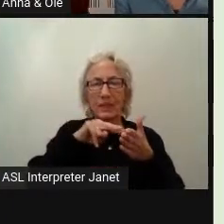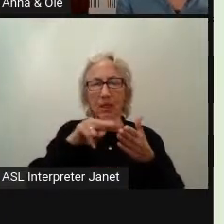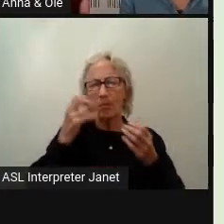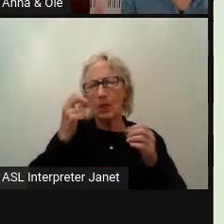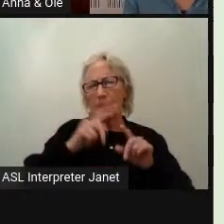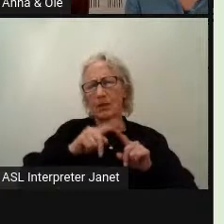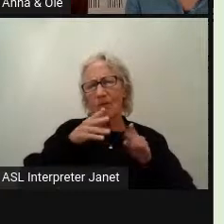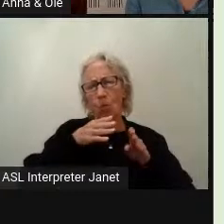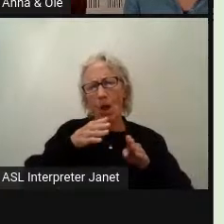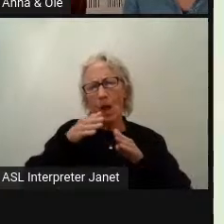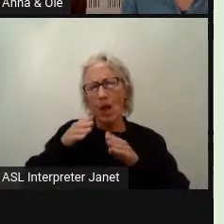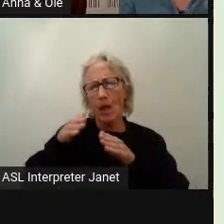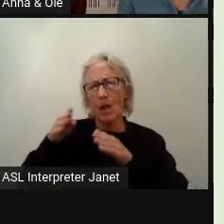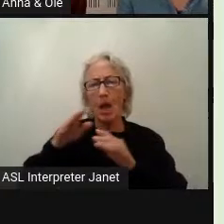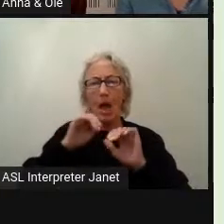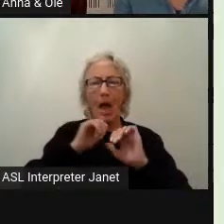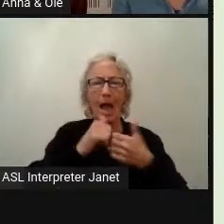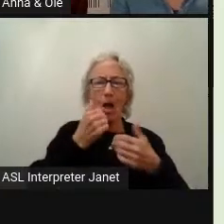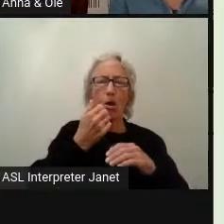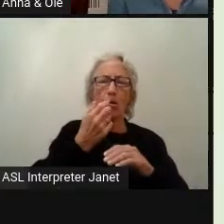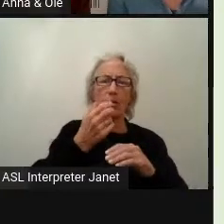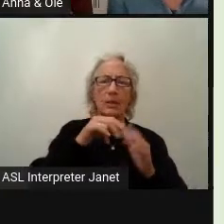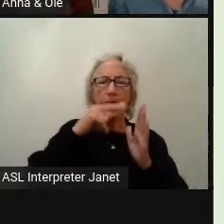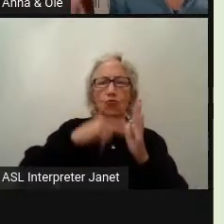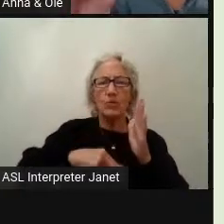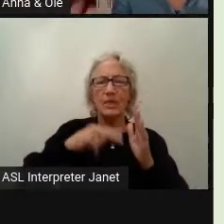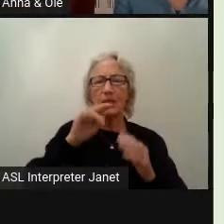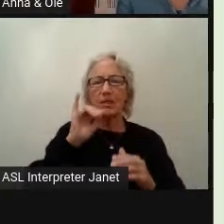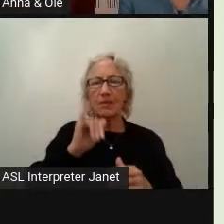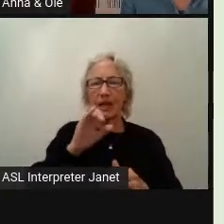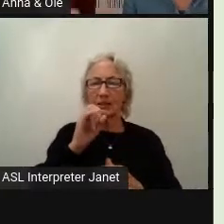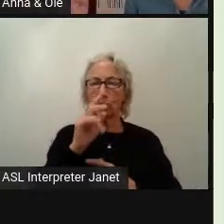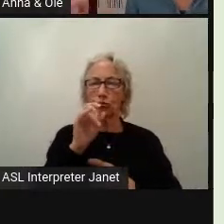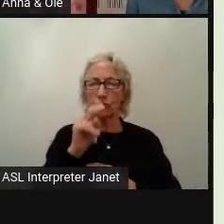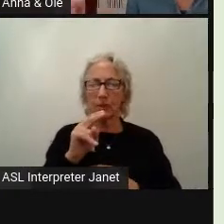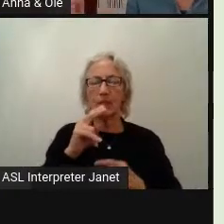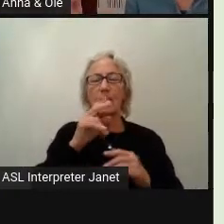something. And sometimes they use click to read. They have many ways to use a webpage.